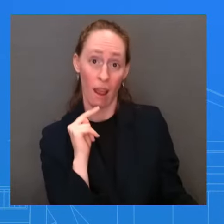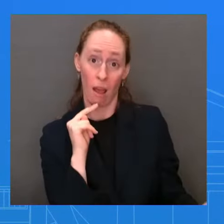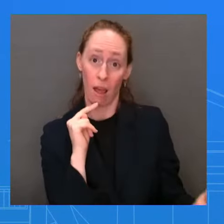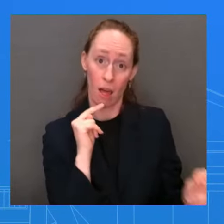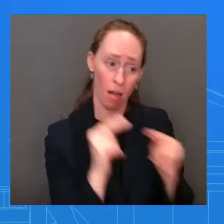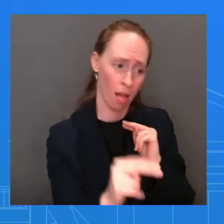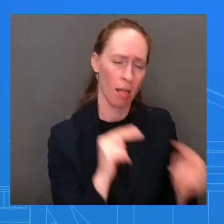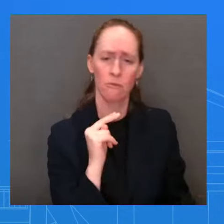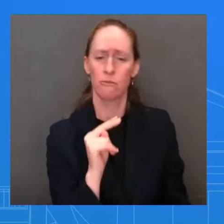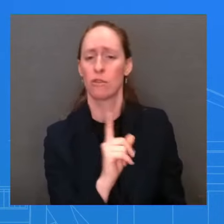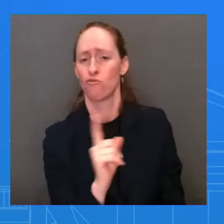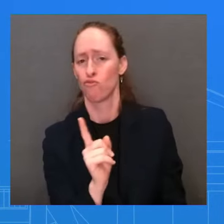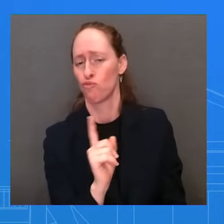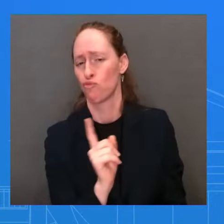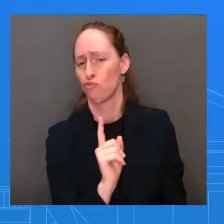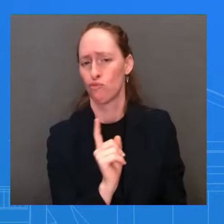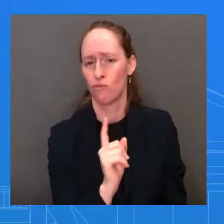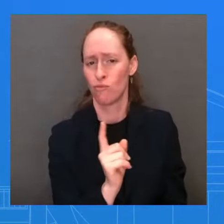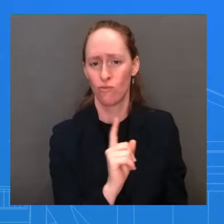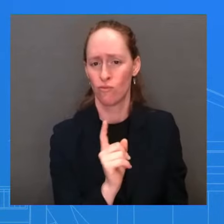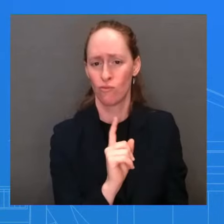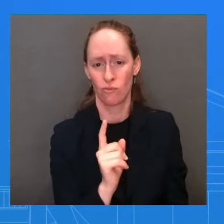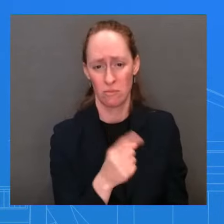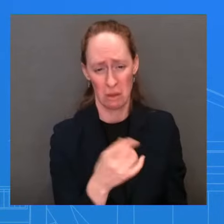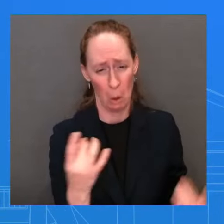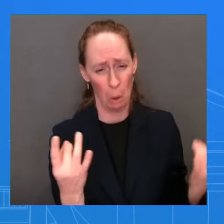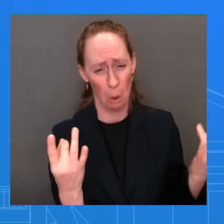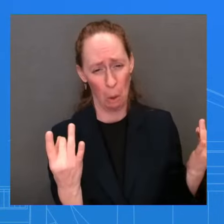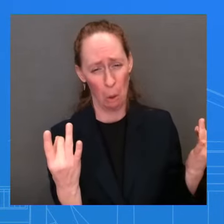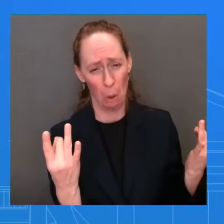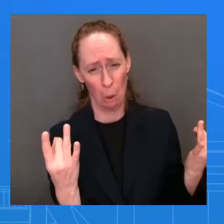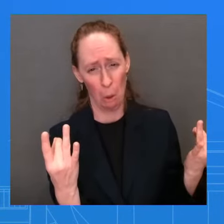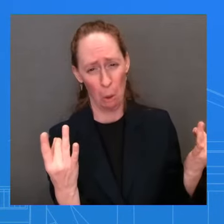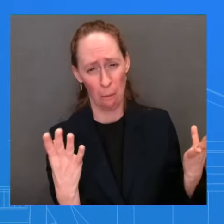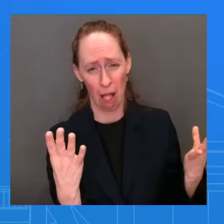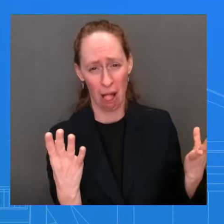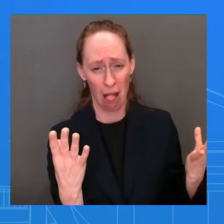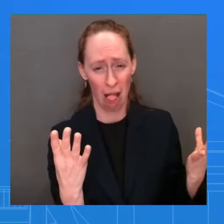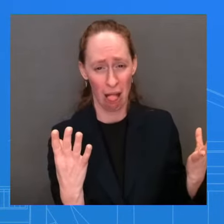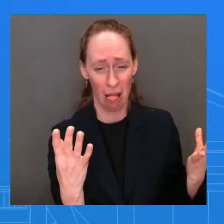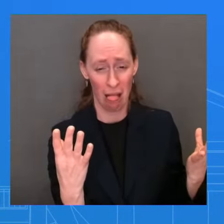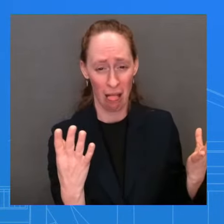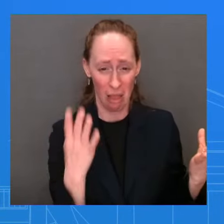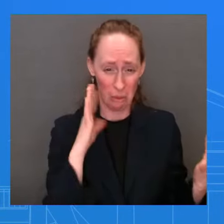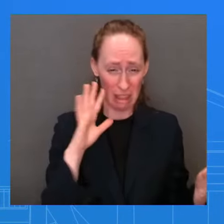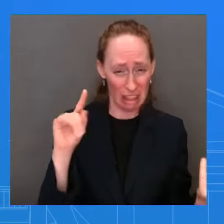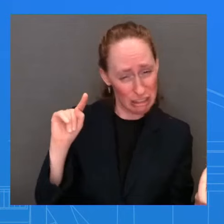especially what it's going to do to the American people. We've talked about the 22 percent ta- -- cuts that it's going to make to programs